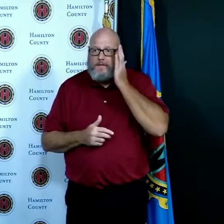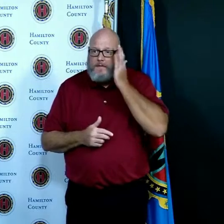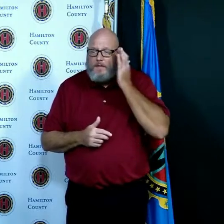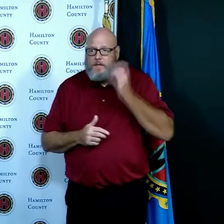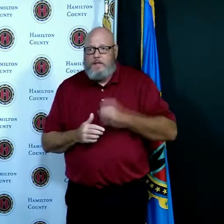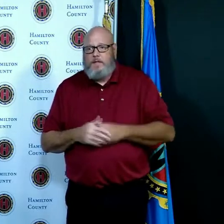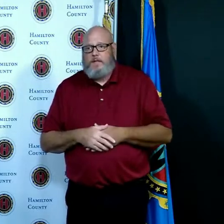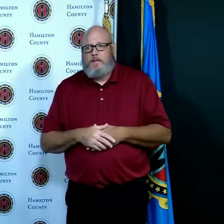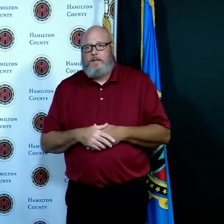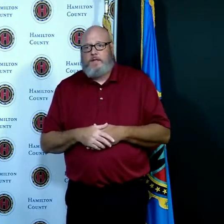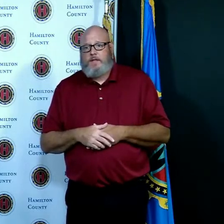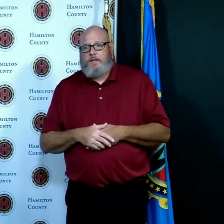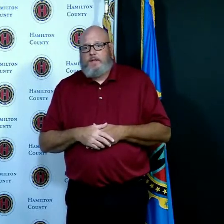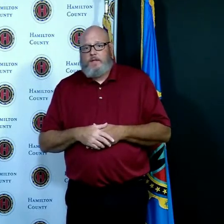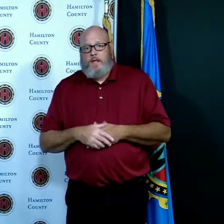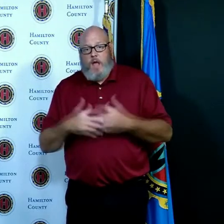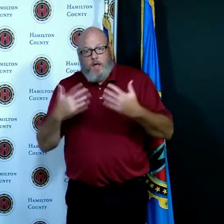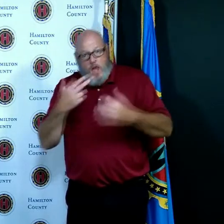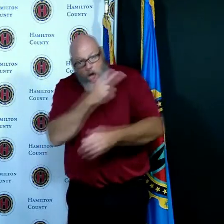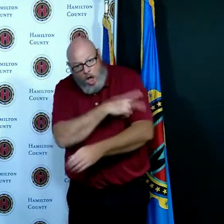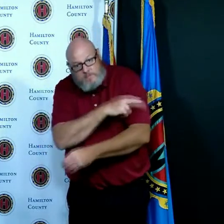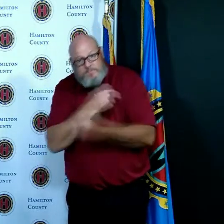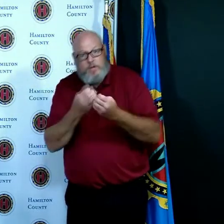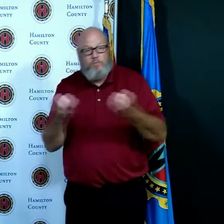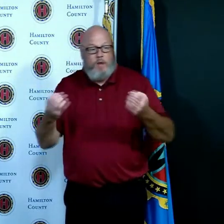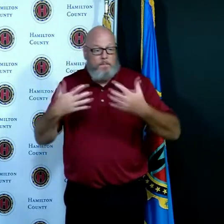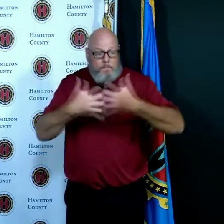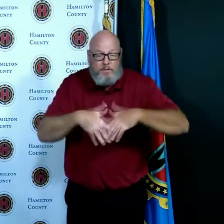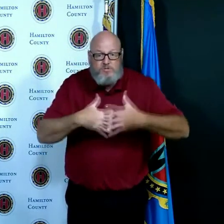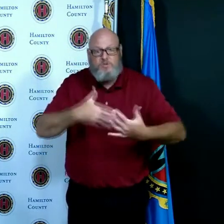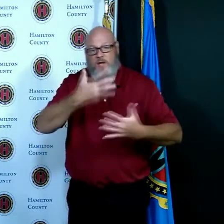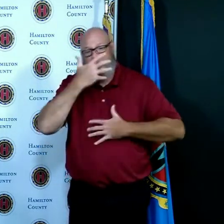they are shared regionally people come to Hamilton County for those services